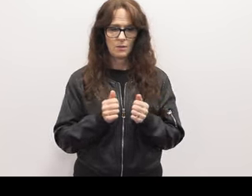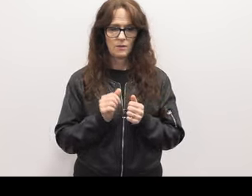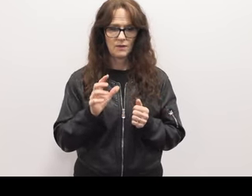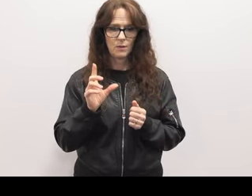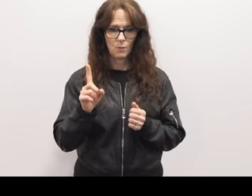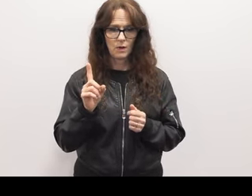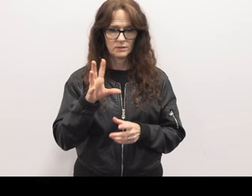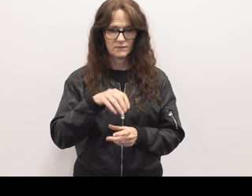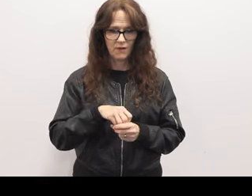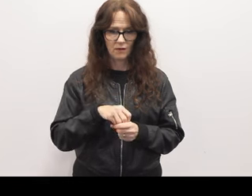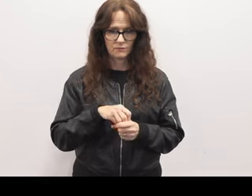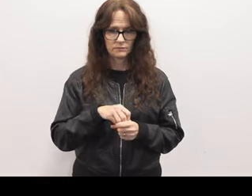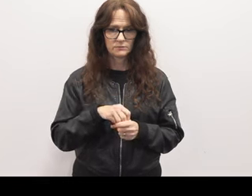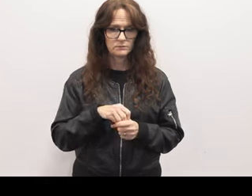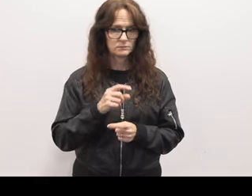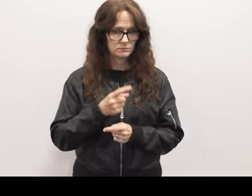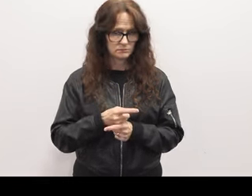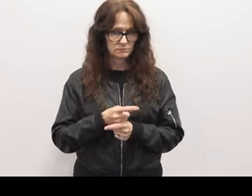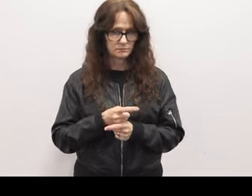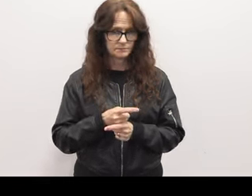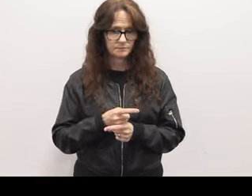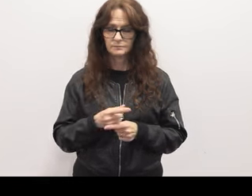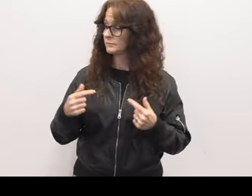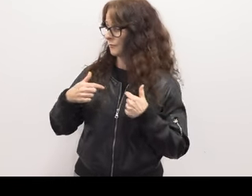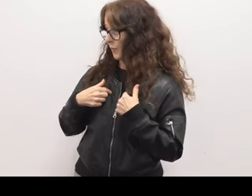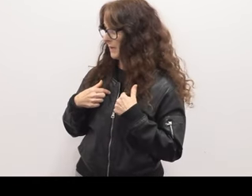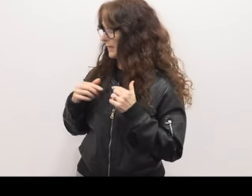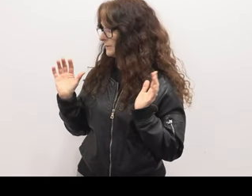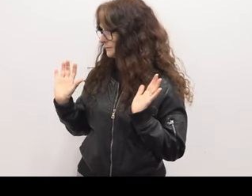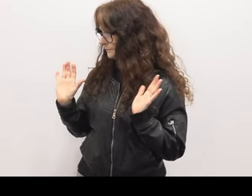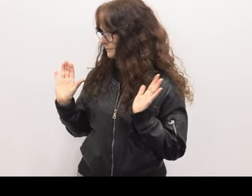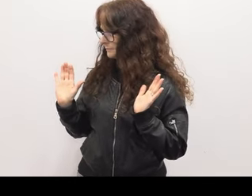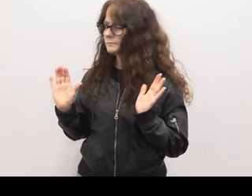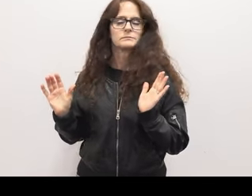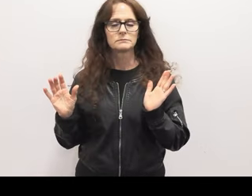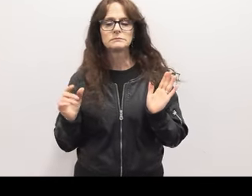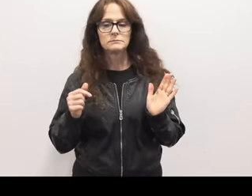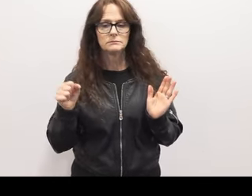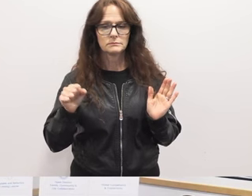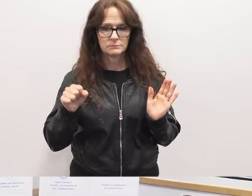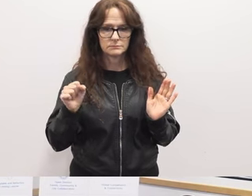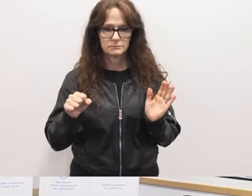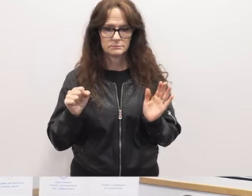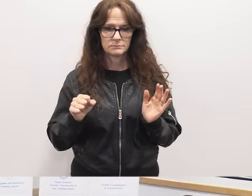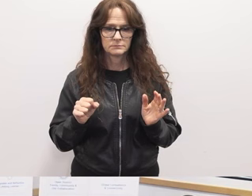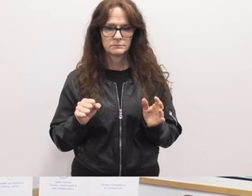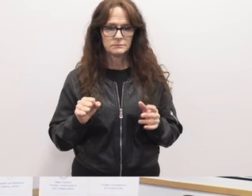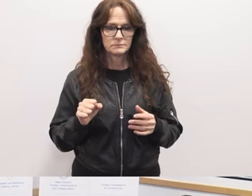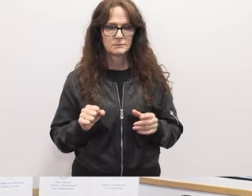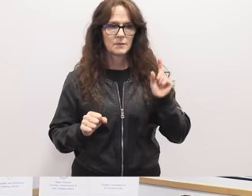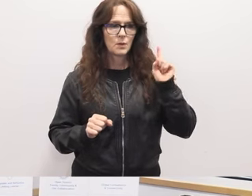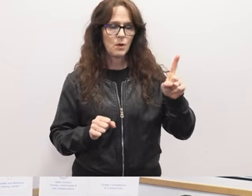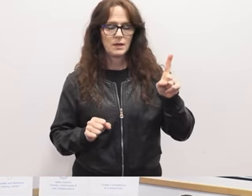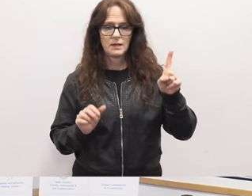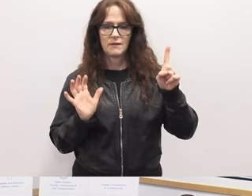For me, that's where I'm at. I think one in five are complimentary.